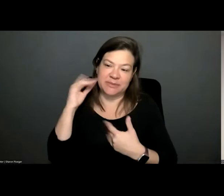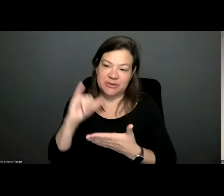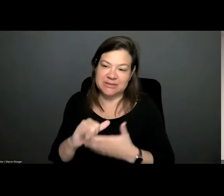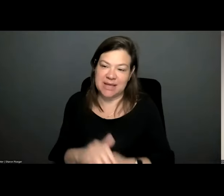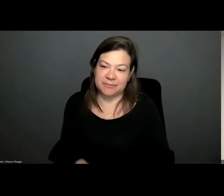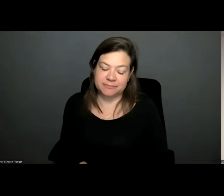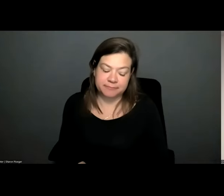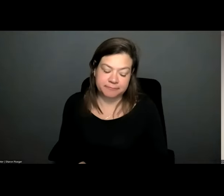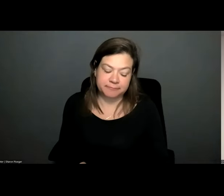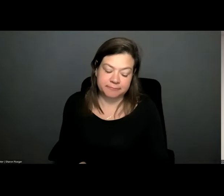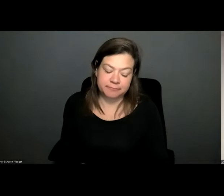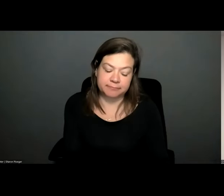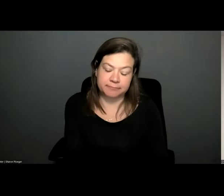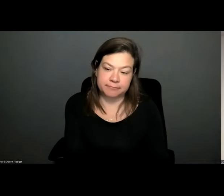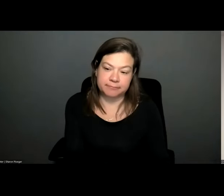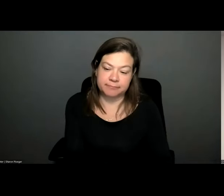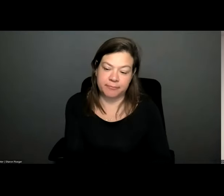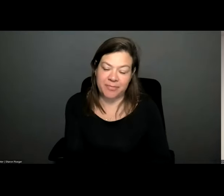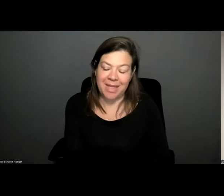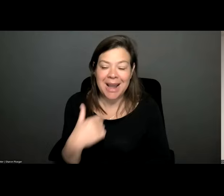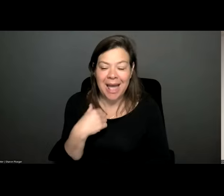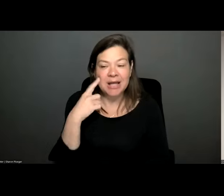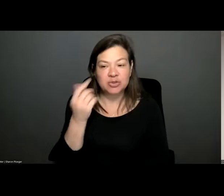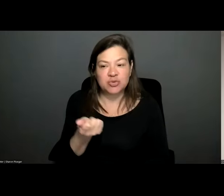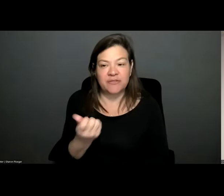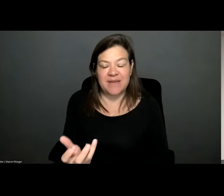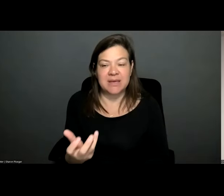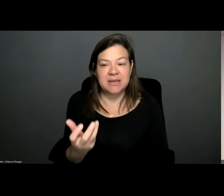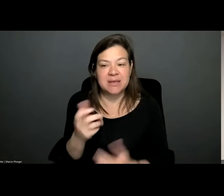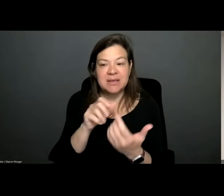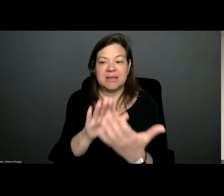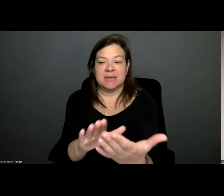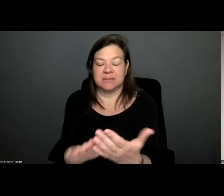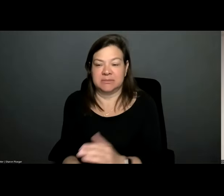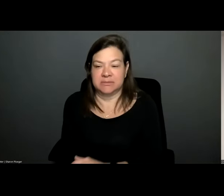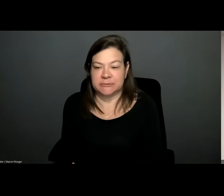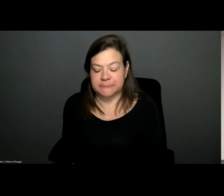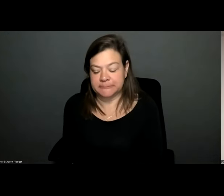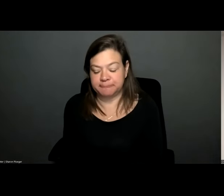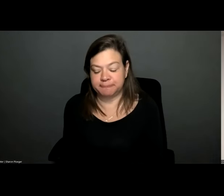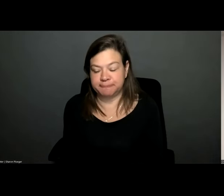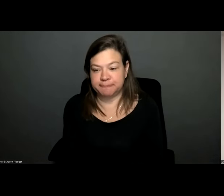and I had to really face a few things in terms of, you know, when to disclose.